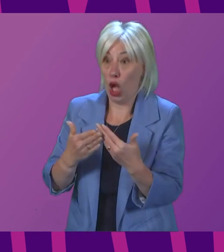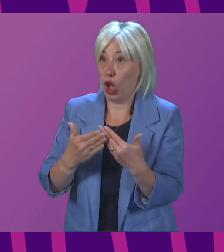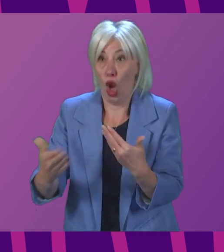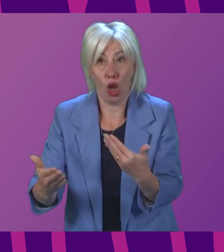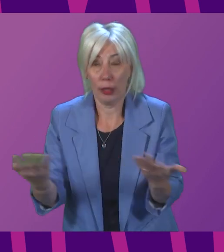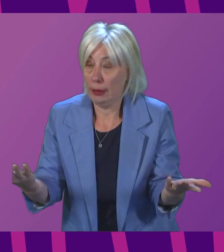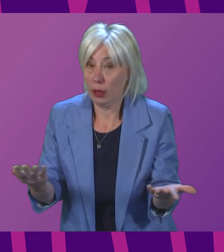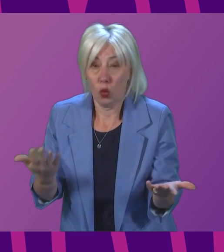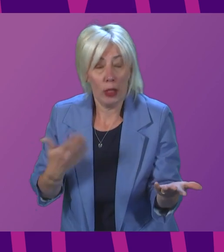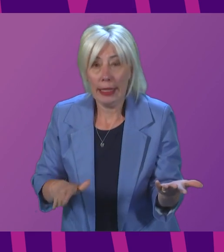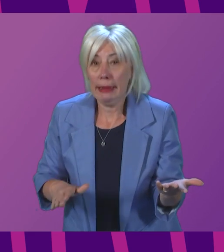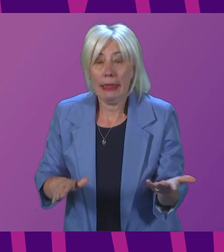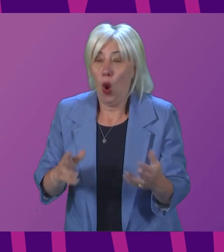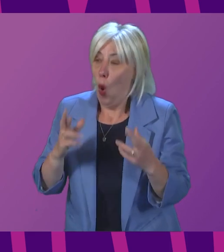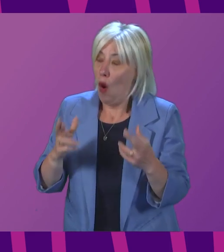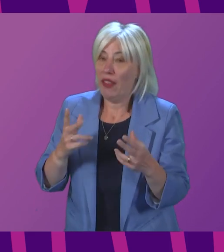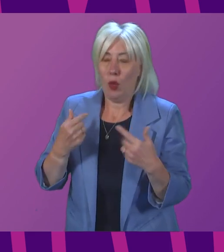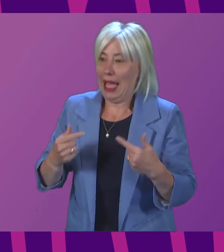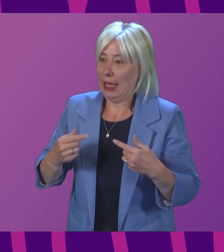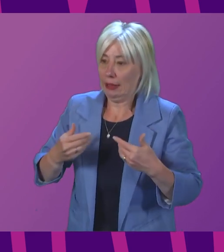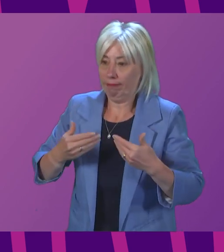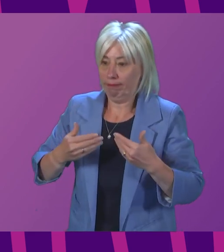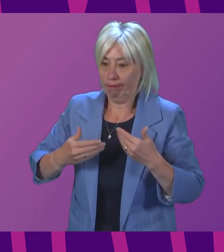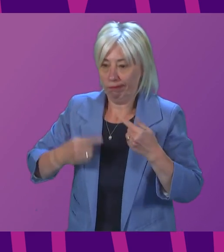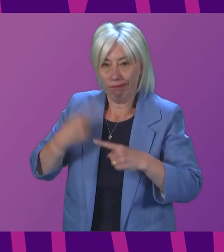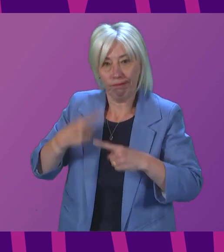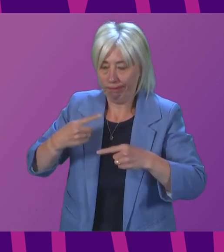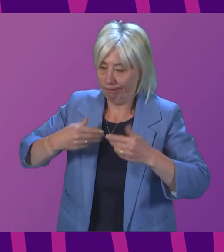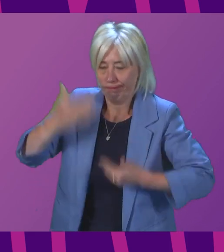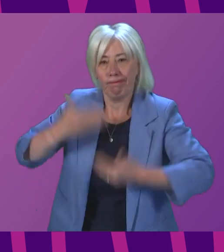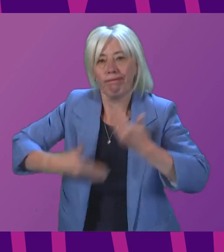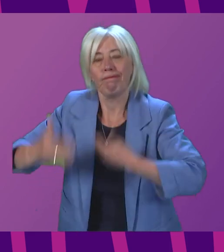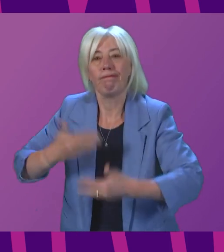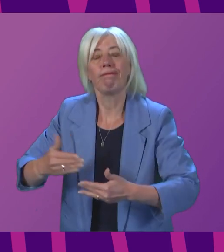We hope that there will be ways in which we can accelerate the process, which will be a priority for us.